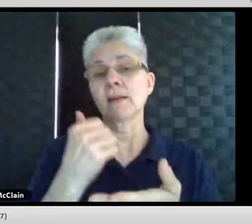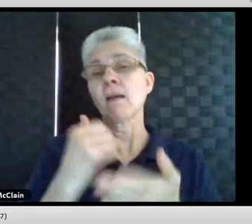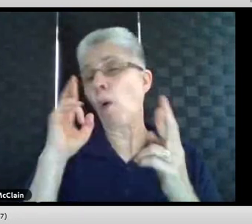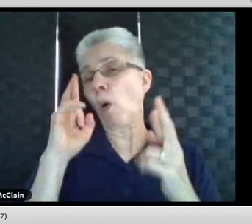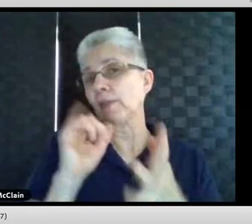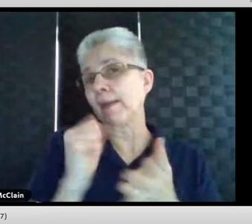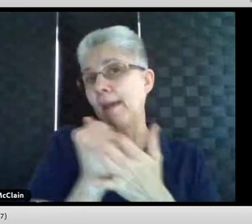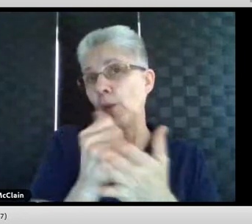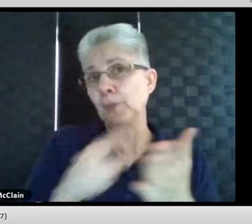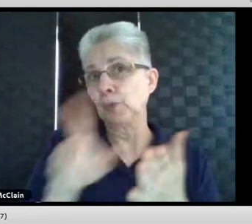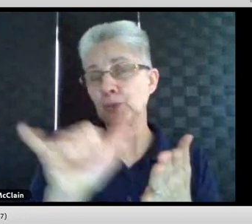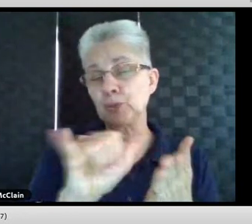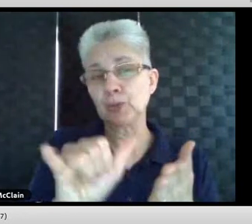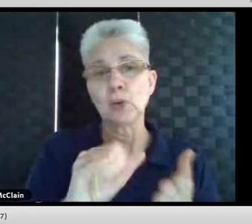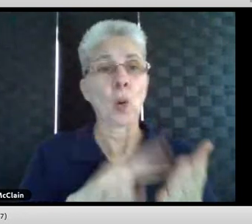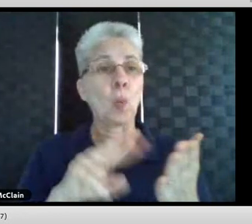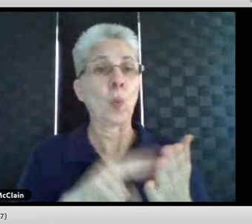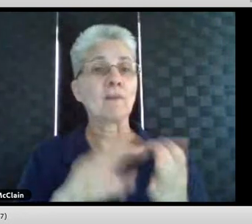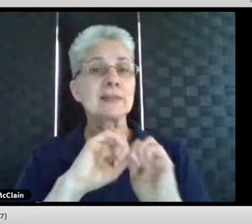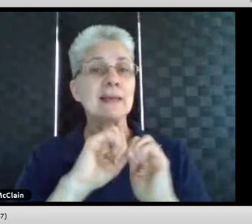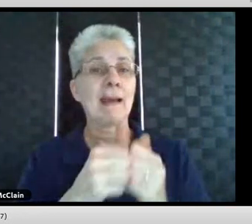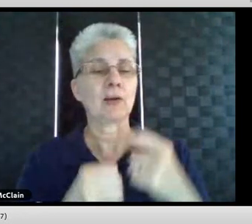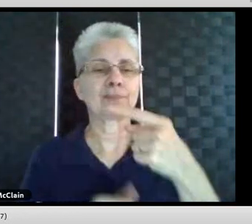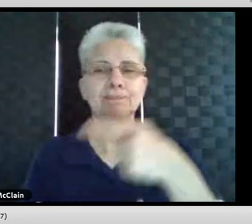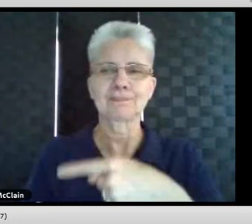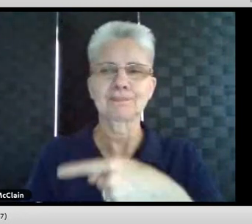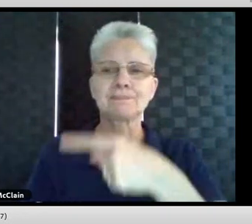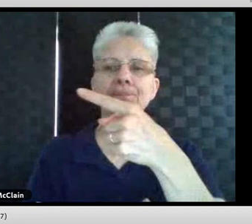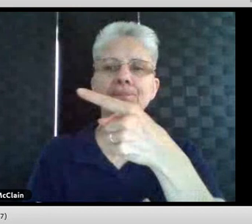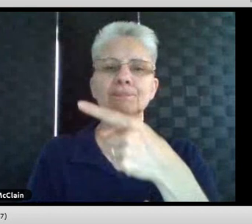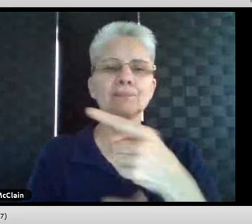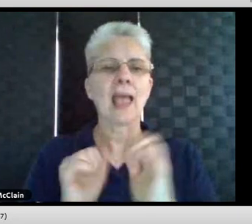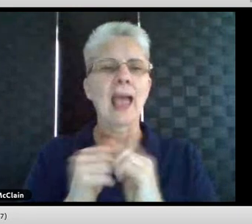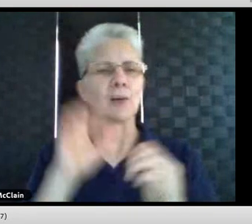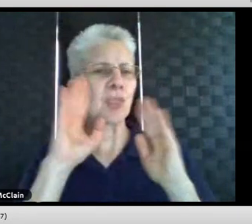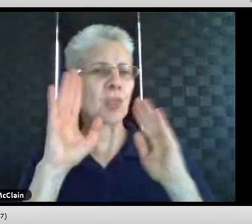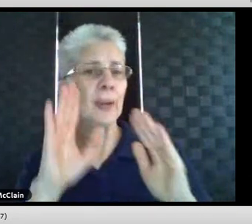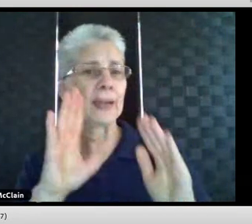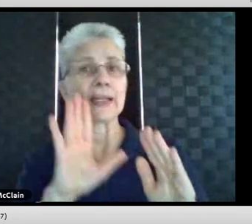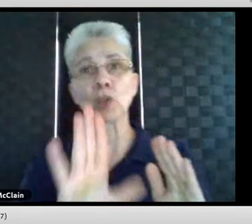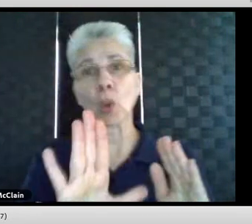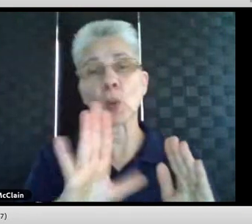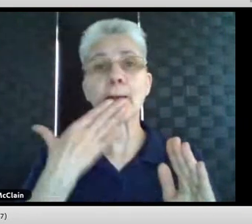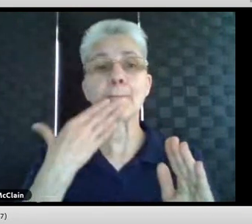So again, how was the reference interview? So, "How was the greeting? So the best answer would be,